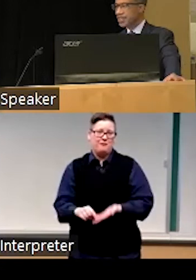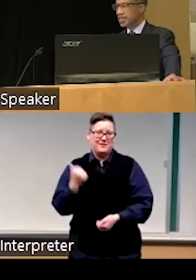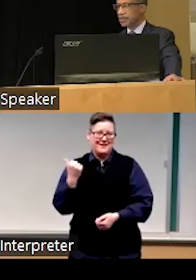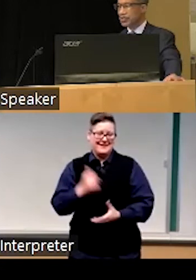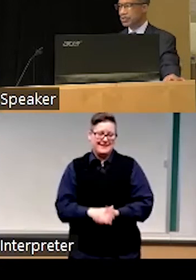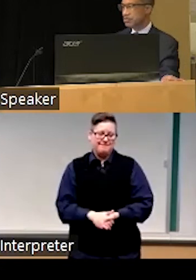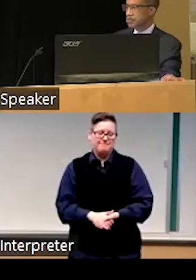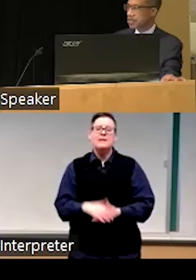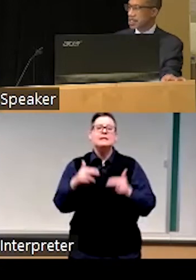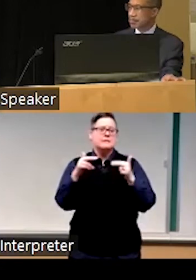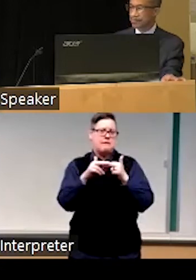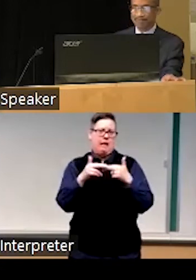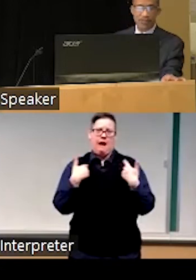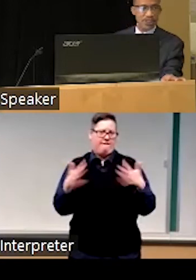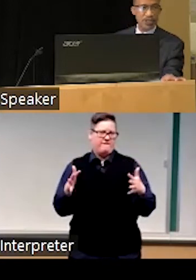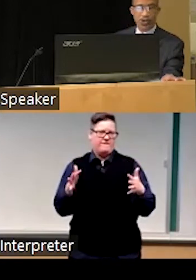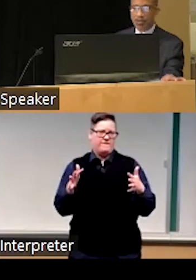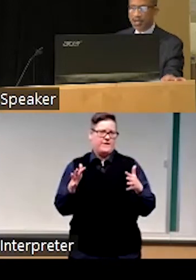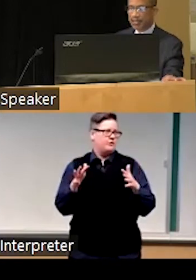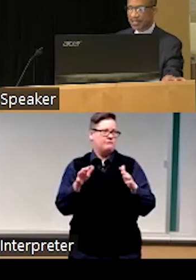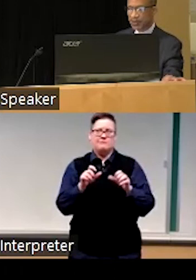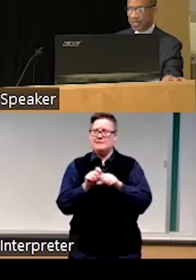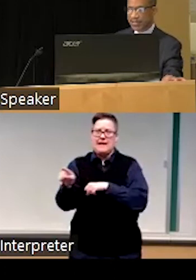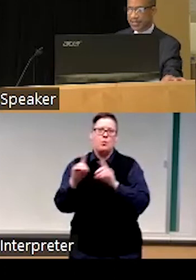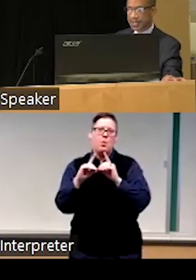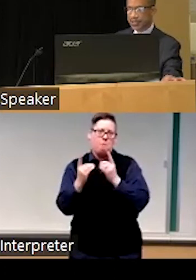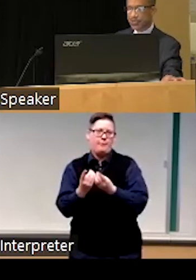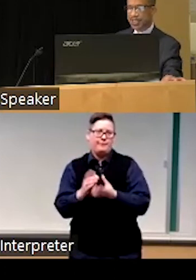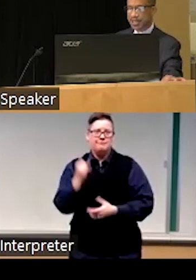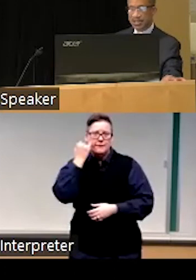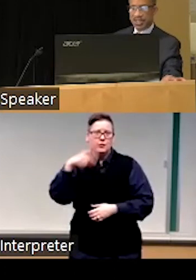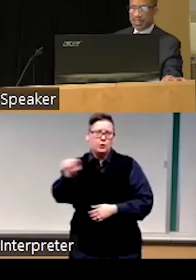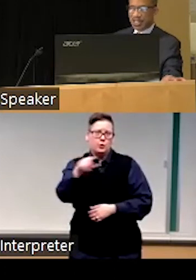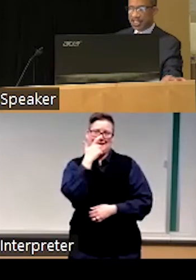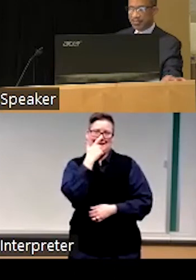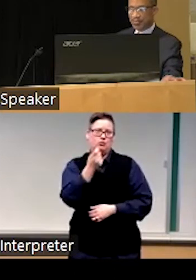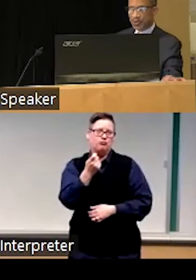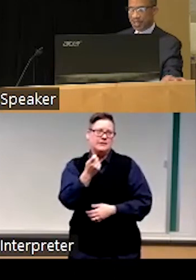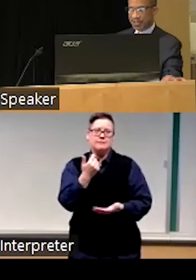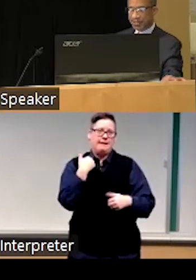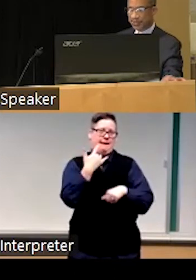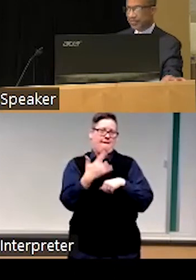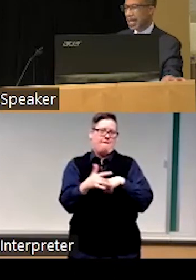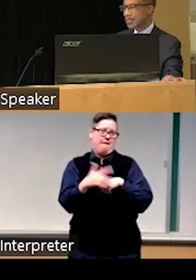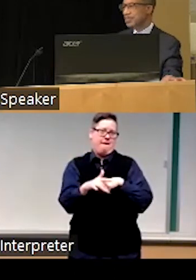I've sent them to the department if anyone is is interested you can ask